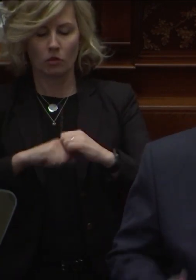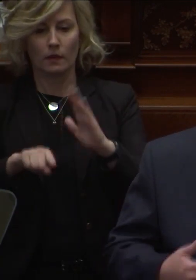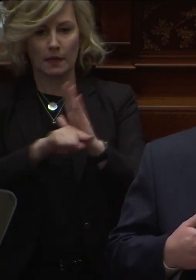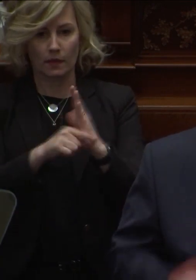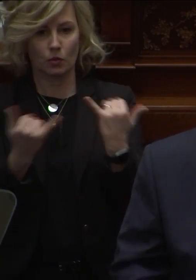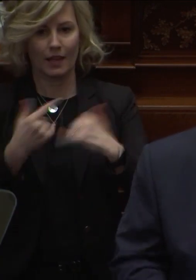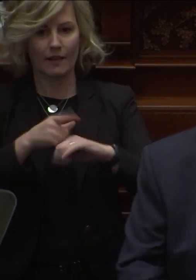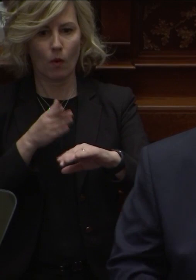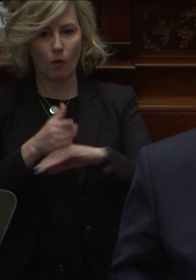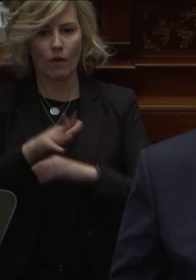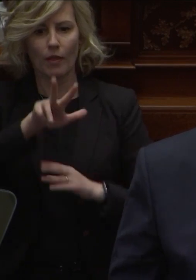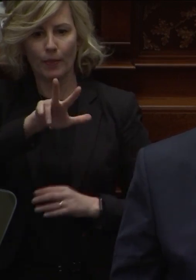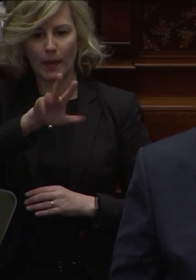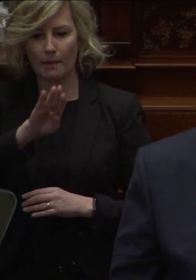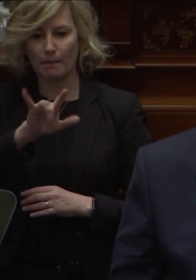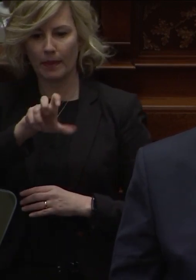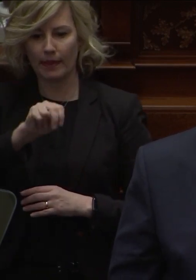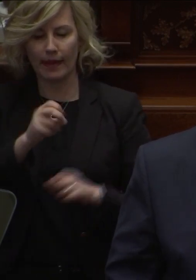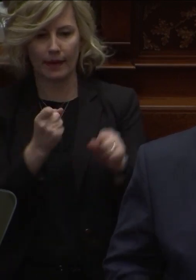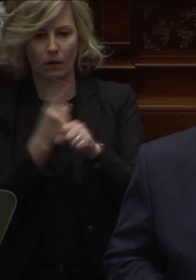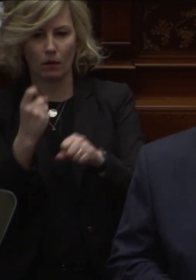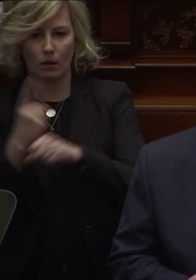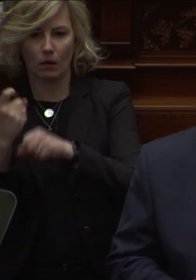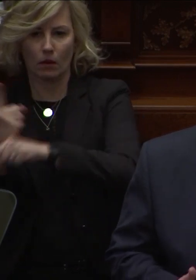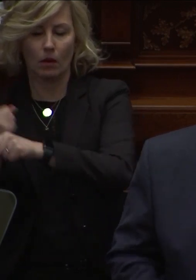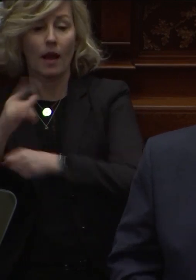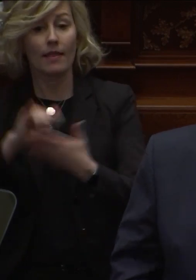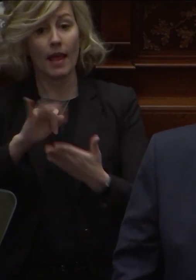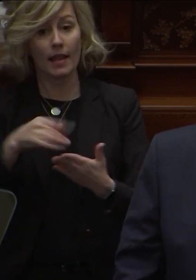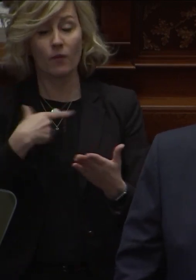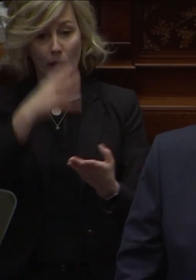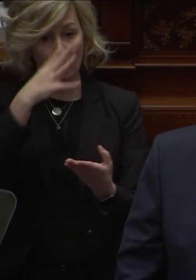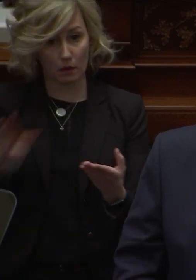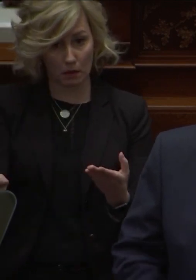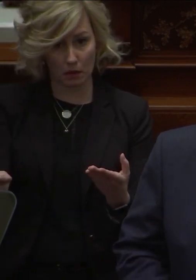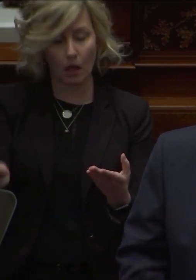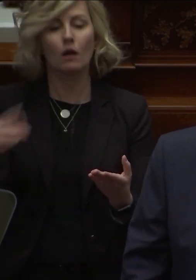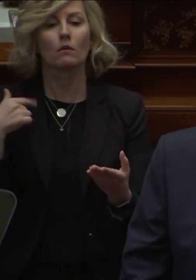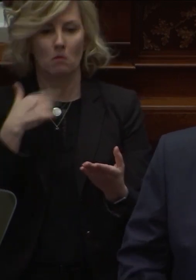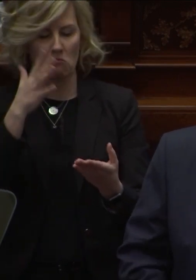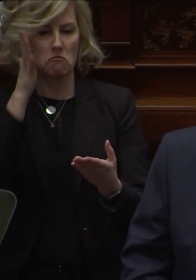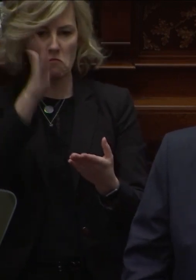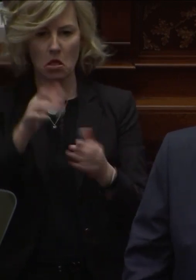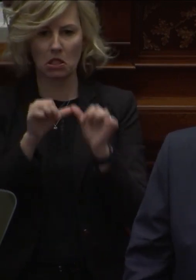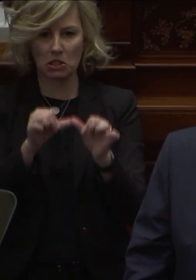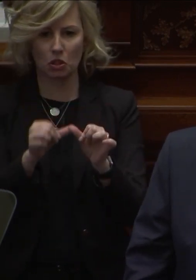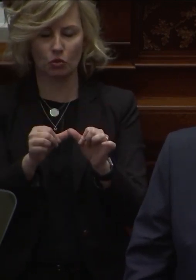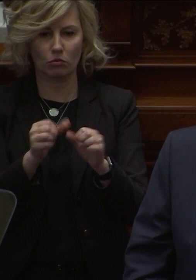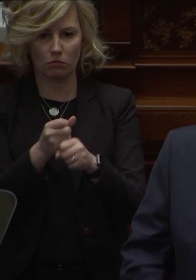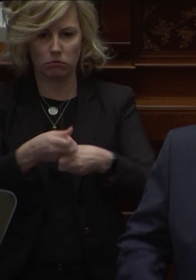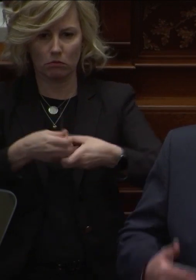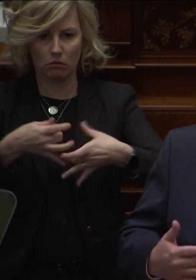THAT WE ARE ON. THERE IS A STRUCTURAL DEFICIT TODAY OVER $3 BILLION PER YEAR THAT IF LEFT UNADDRESSED, WILL